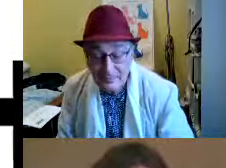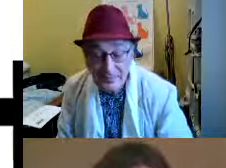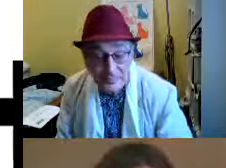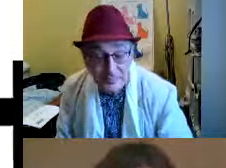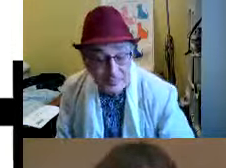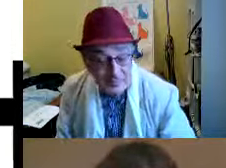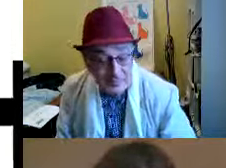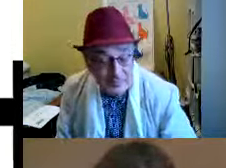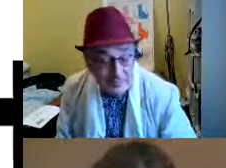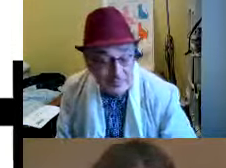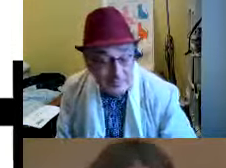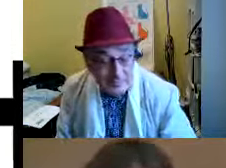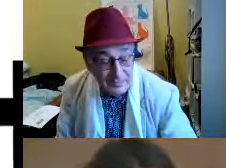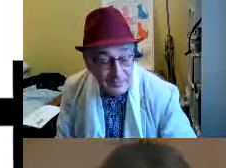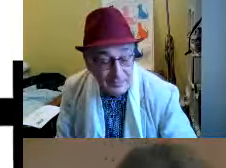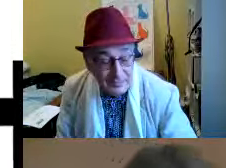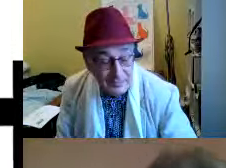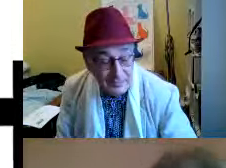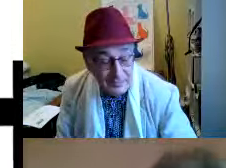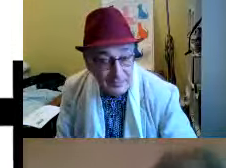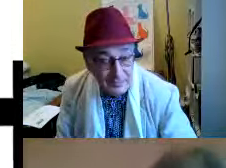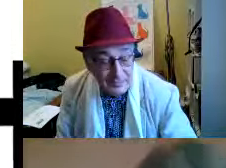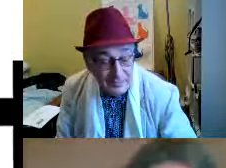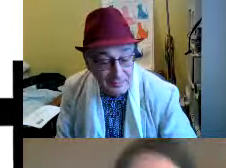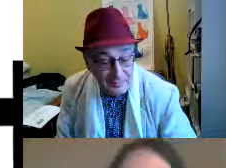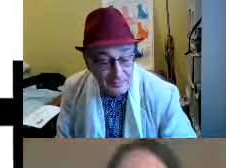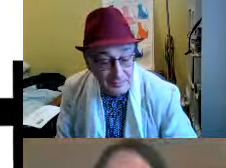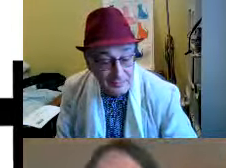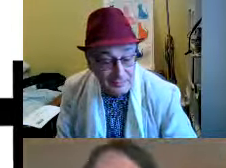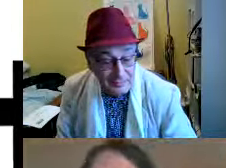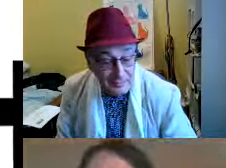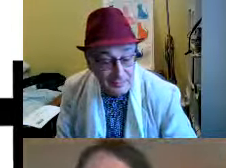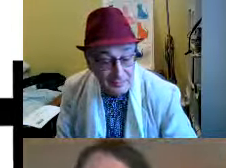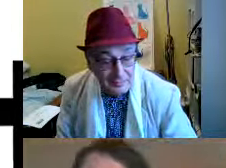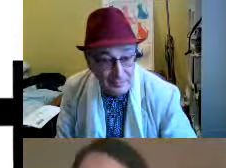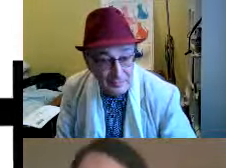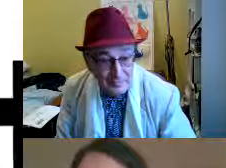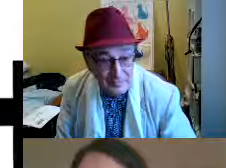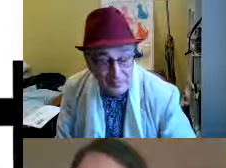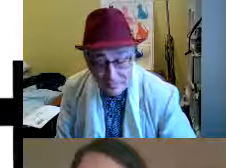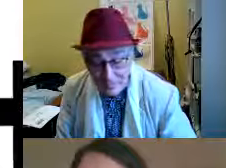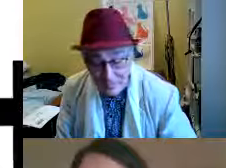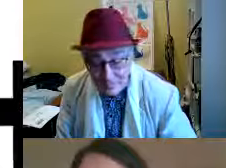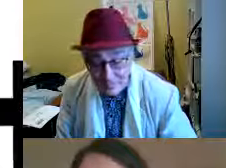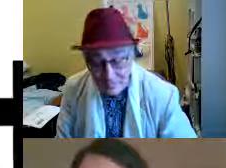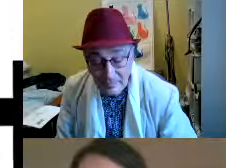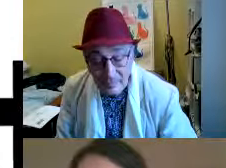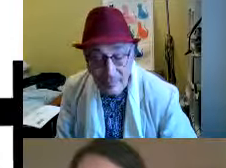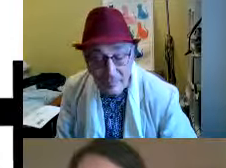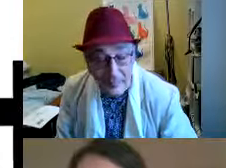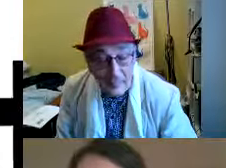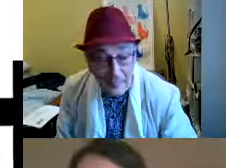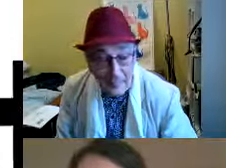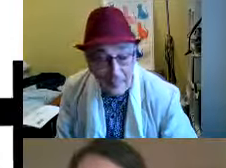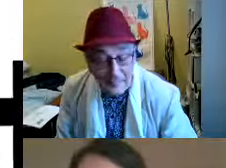um if the gallery that i want to work with isn't in the list but i want to work with